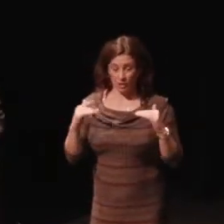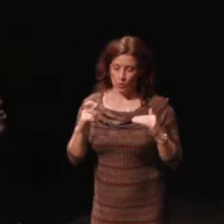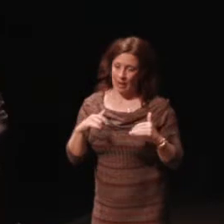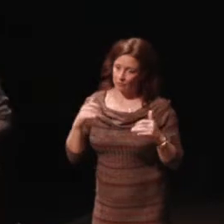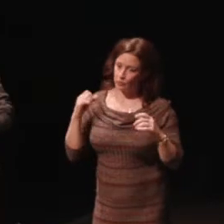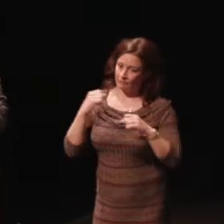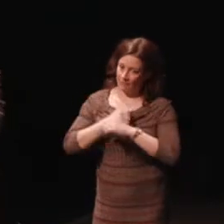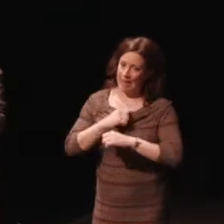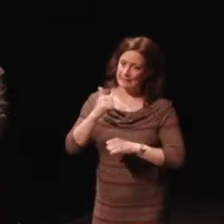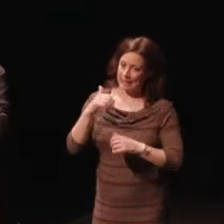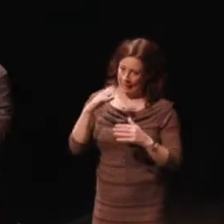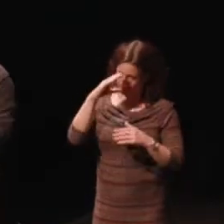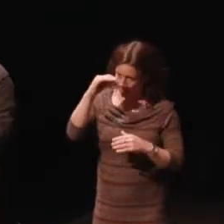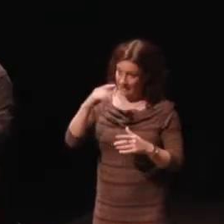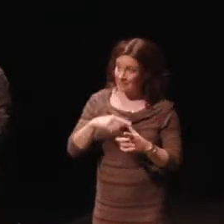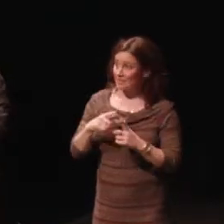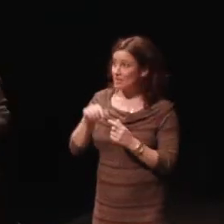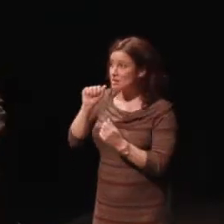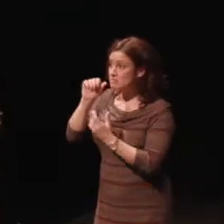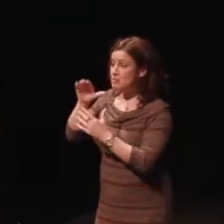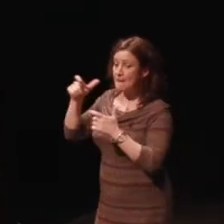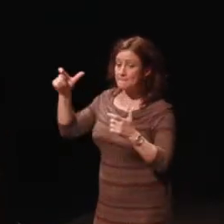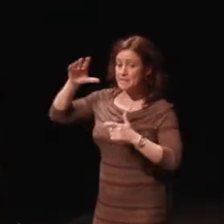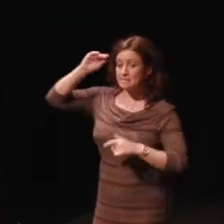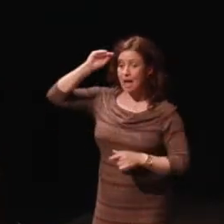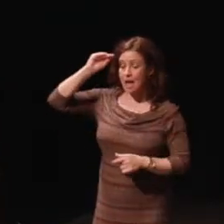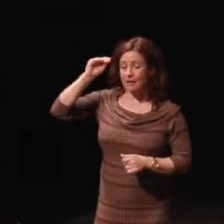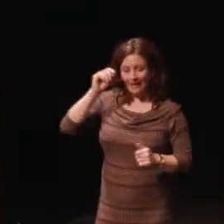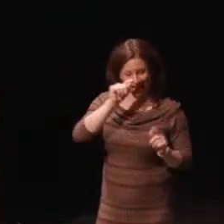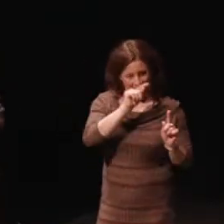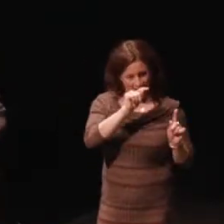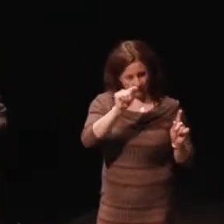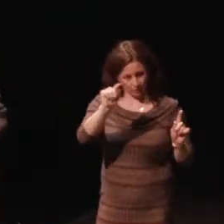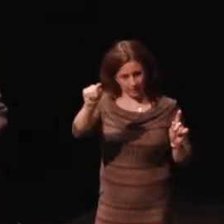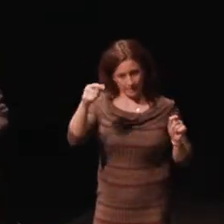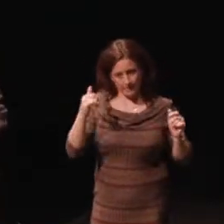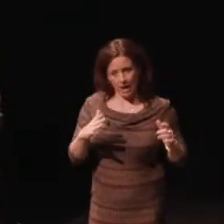and then you have to fight a big guy, every player has to reach that goal,